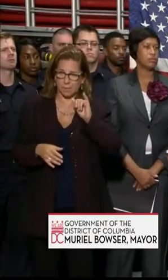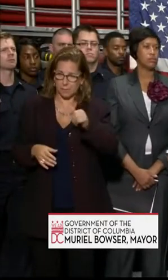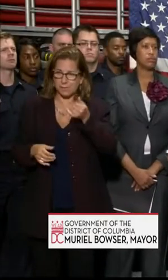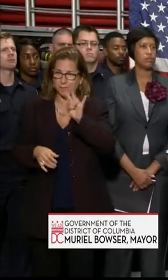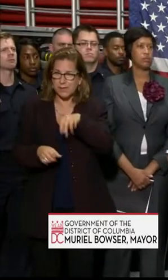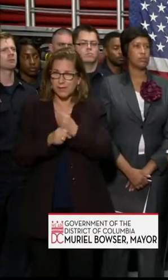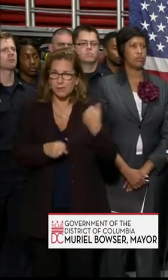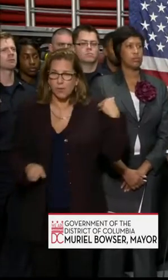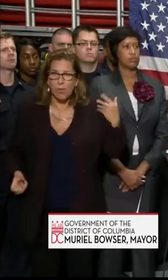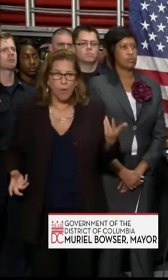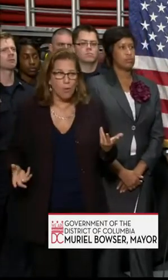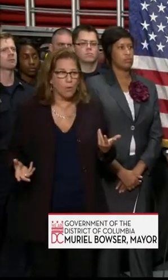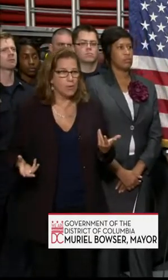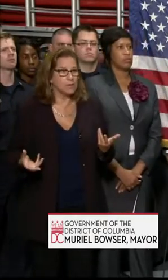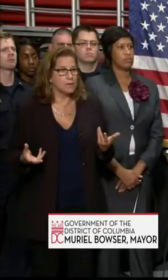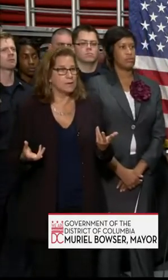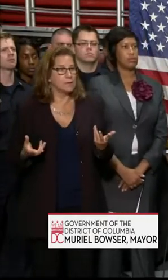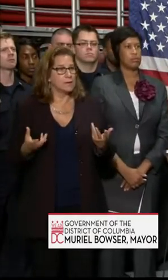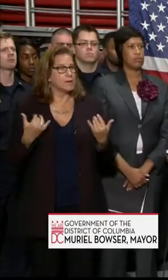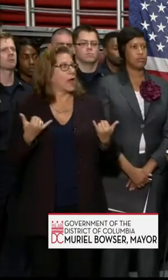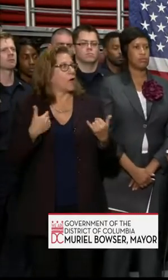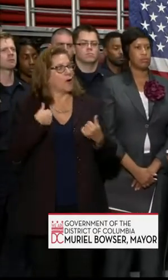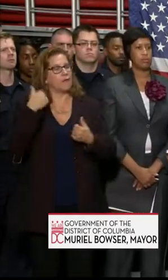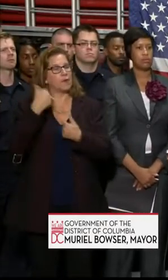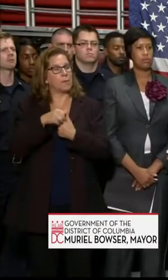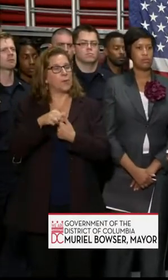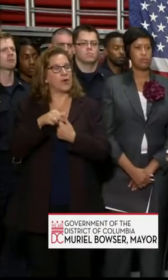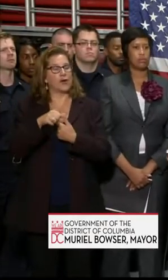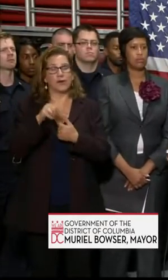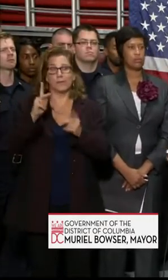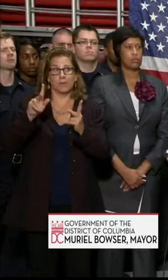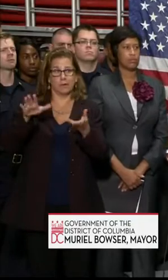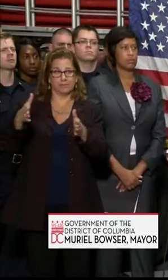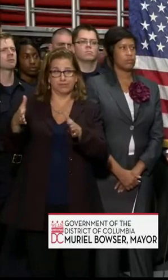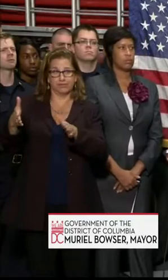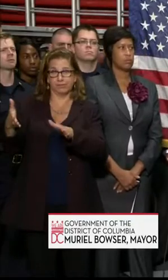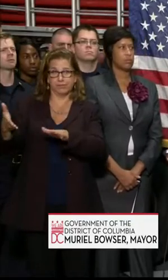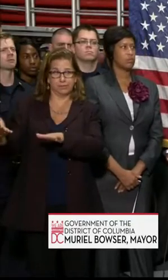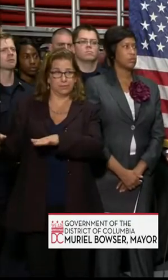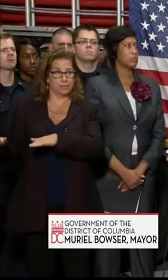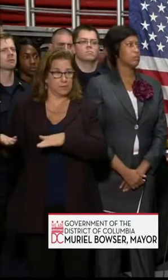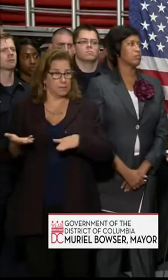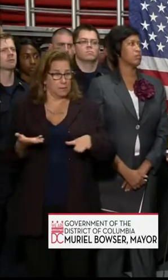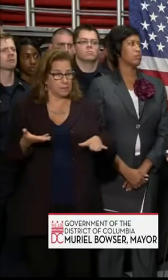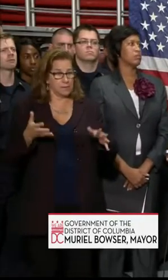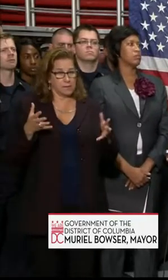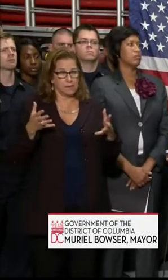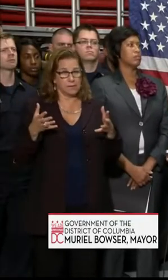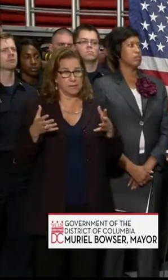SO WHILE WE REMEMBER THOSE WHO LOST THEIR LIVES, I ALSO WANT TO MAKE SURE WE ACKNOWLEDGE THE D.C. FIRE AND EMS MEMBERS THAT